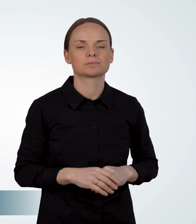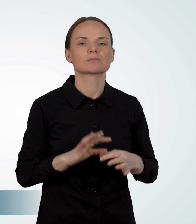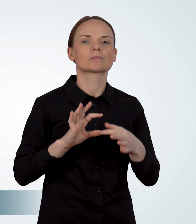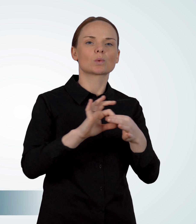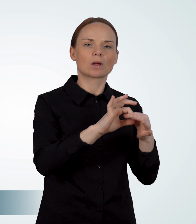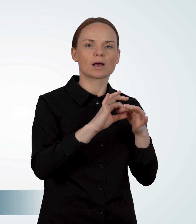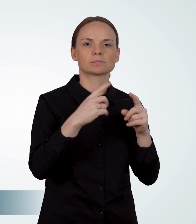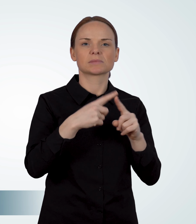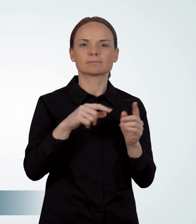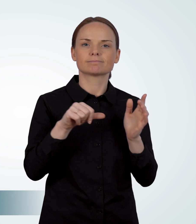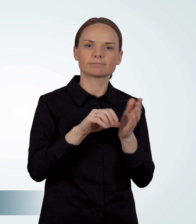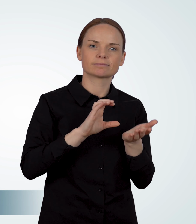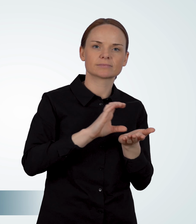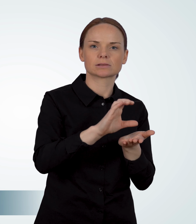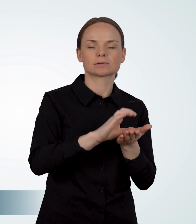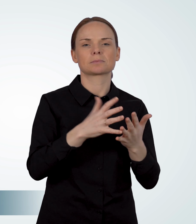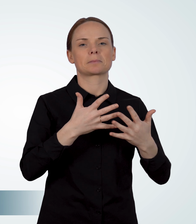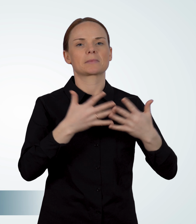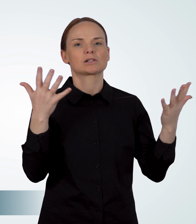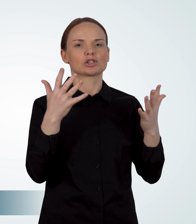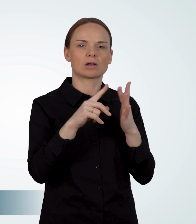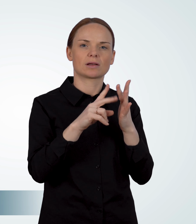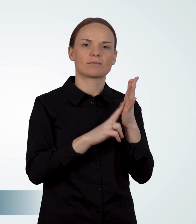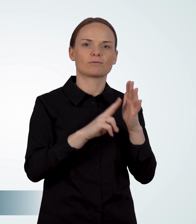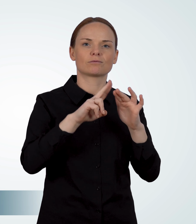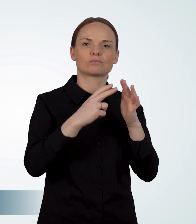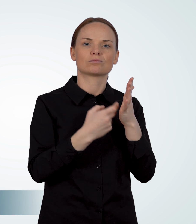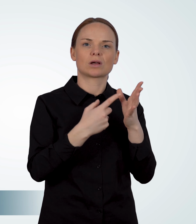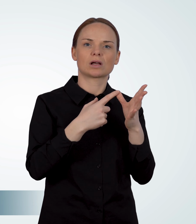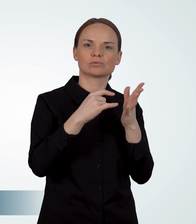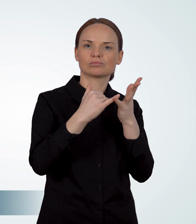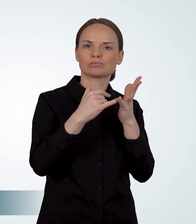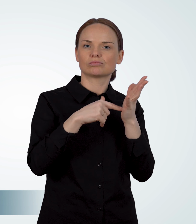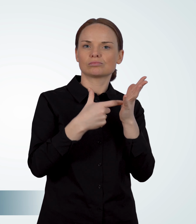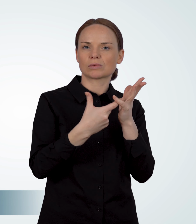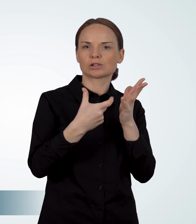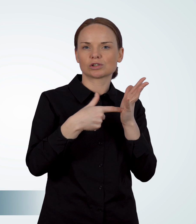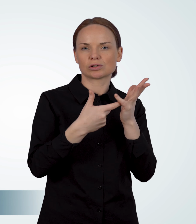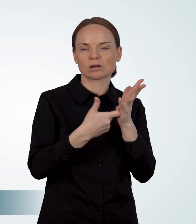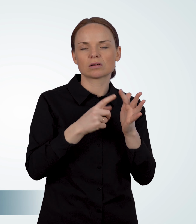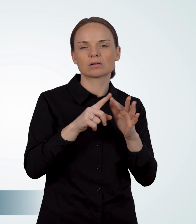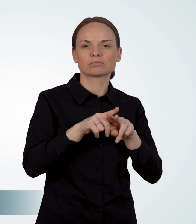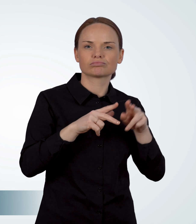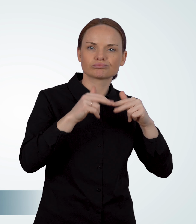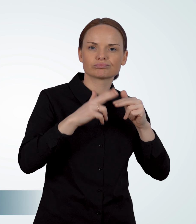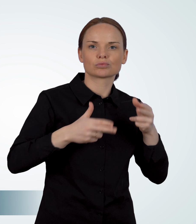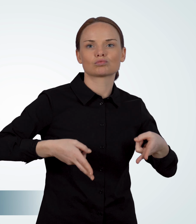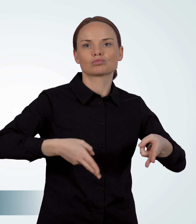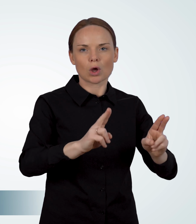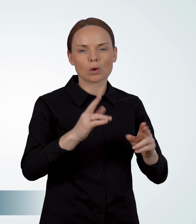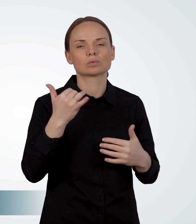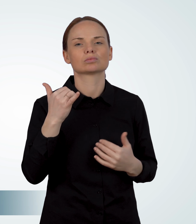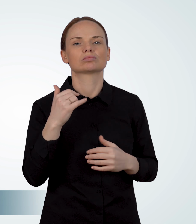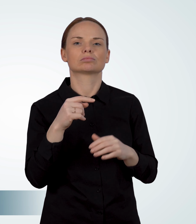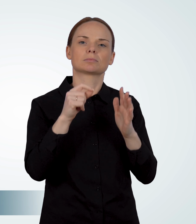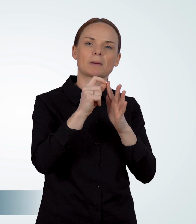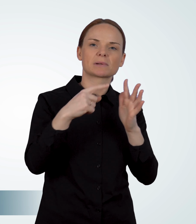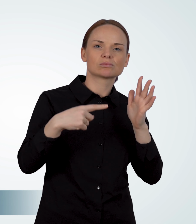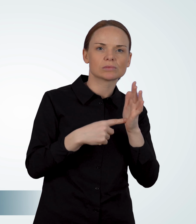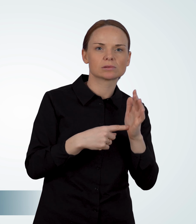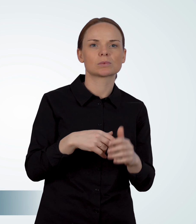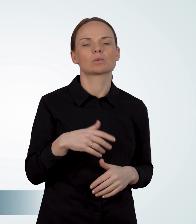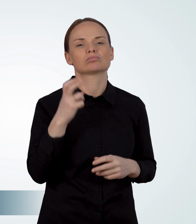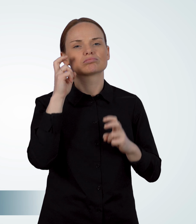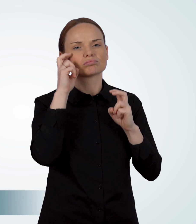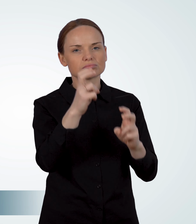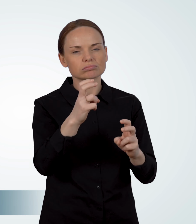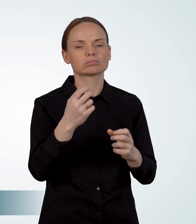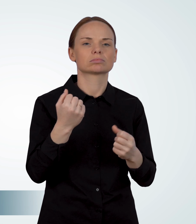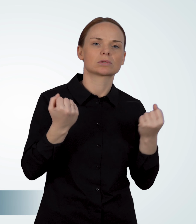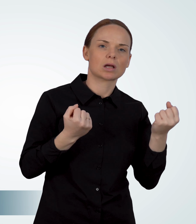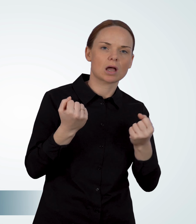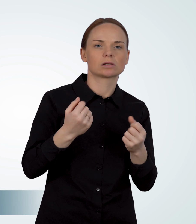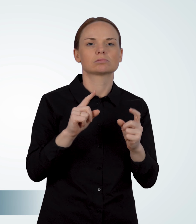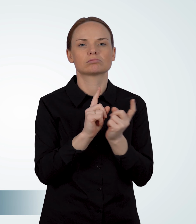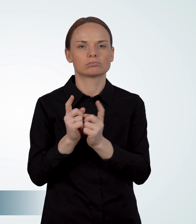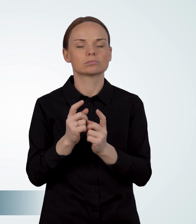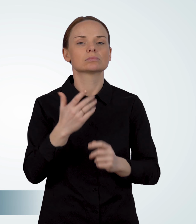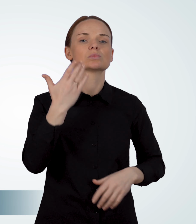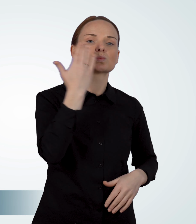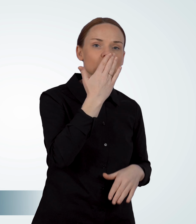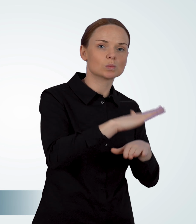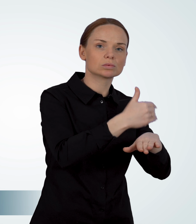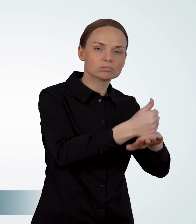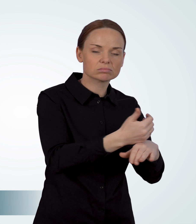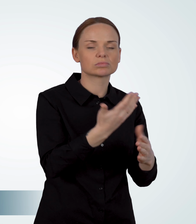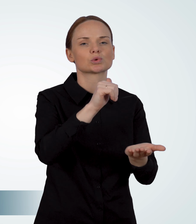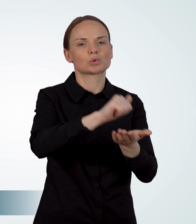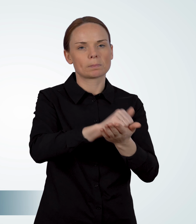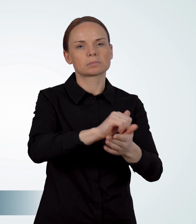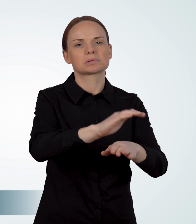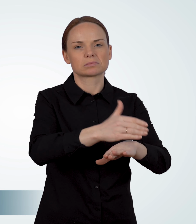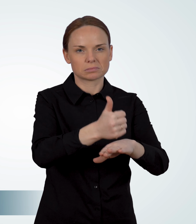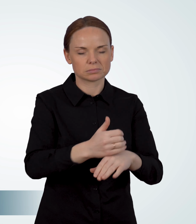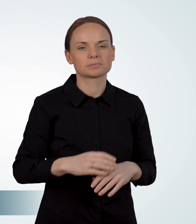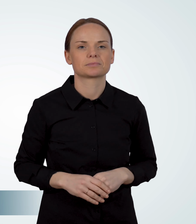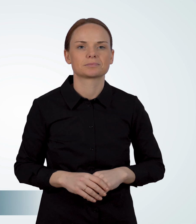• coordinating and investing in major infrastructure.